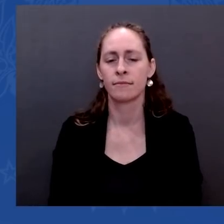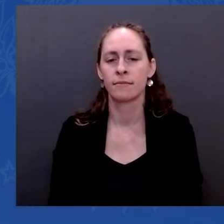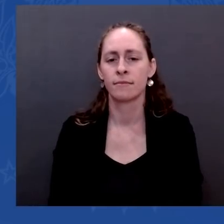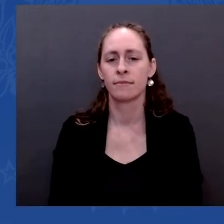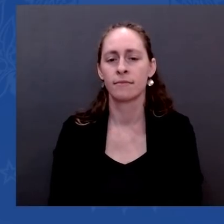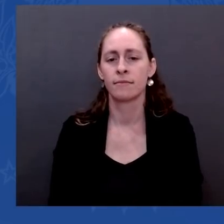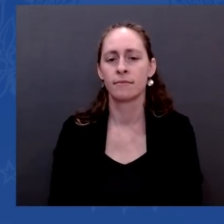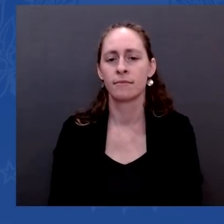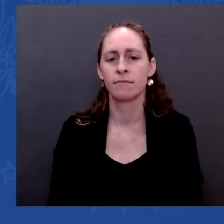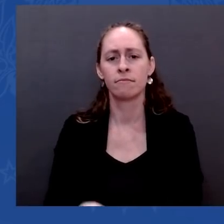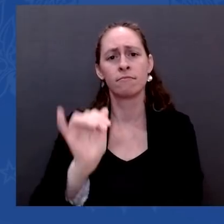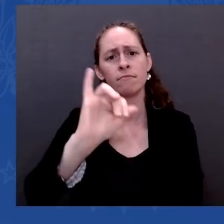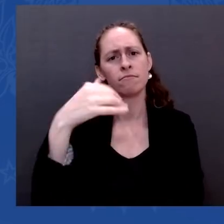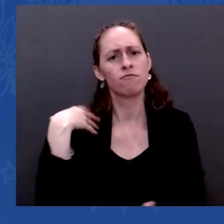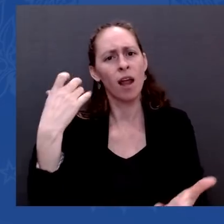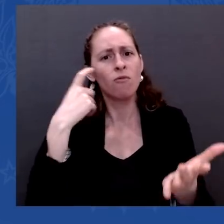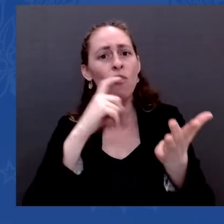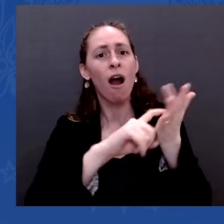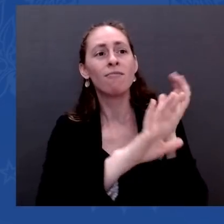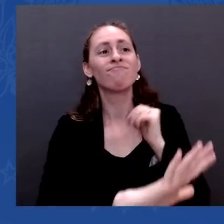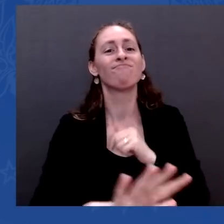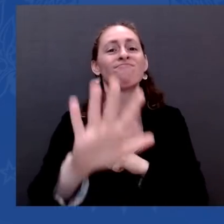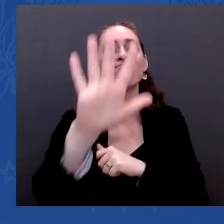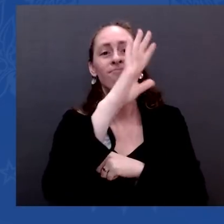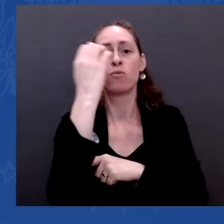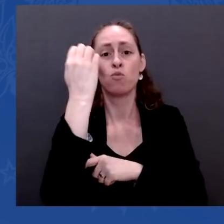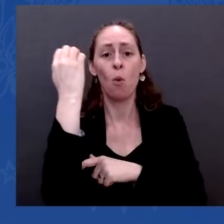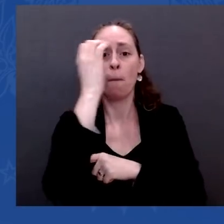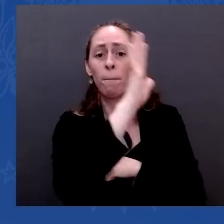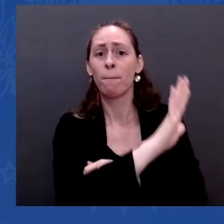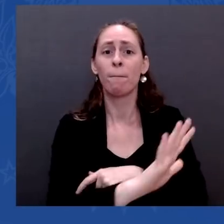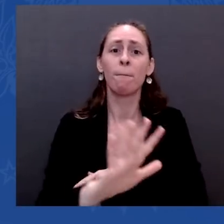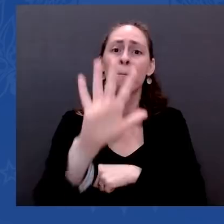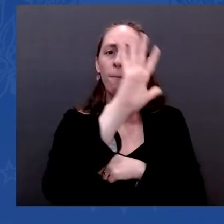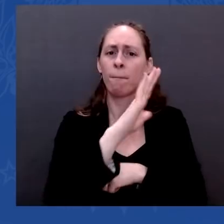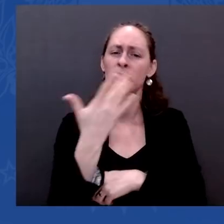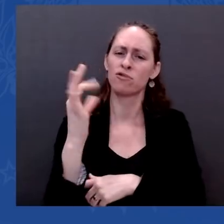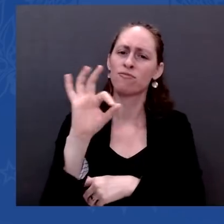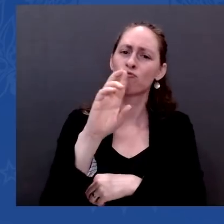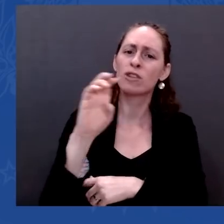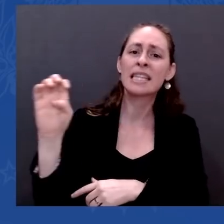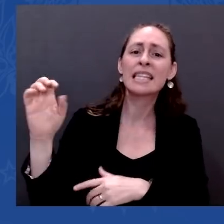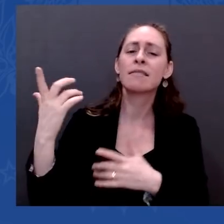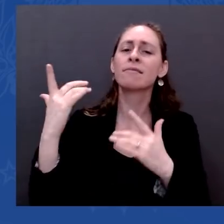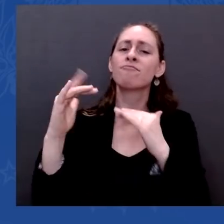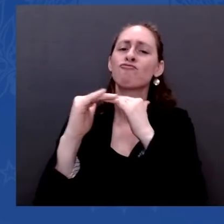With Germany holding the presidency of the G7, we also talked about how that form can harness